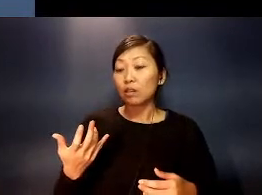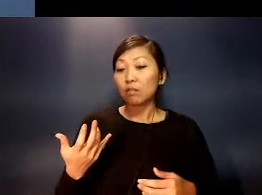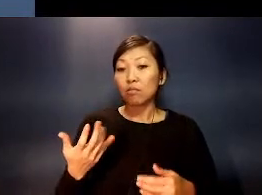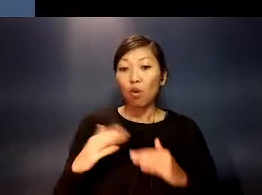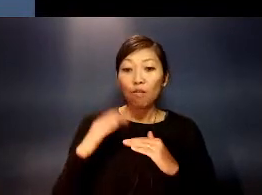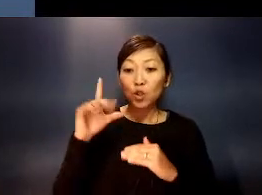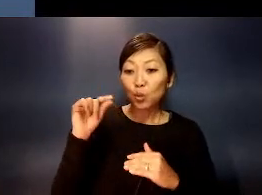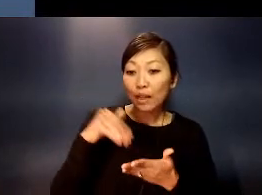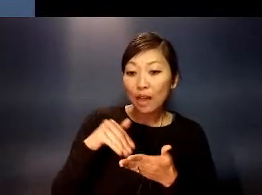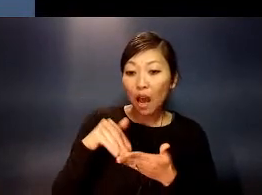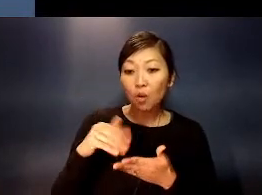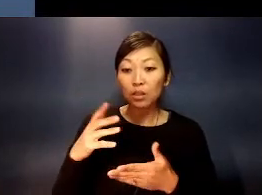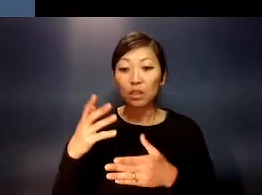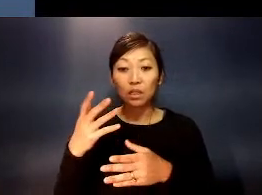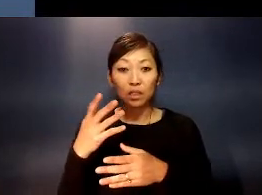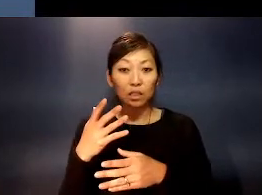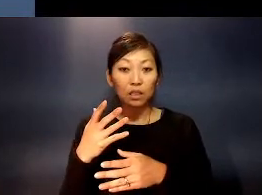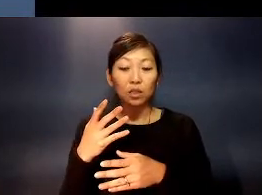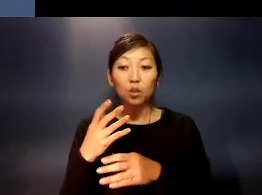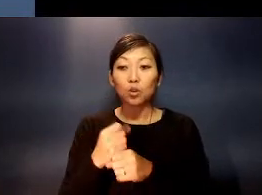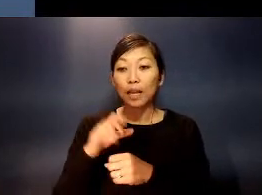IS THERE ANYONE ELSE WHO SIGNED UP TO SPEAK AND WHO